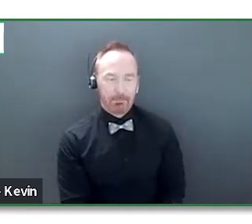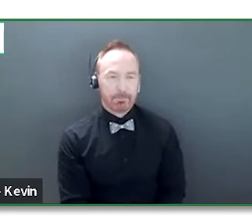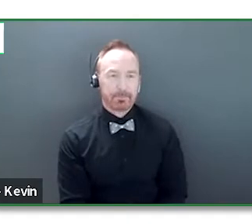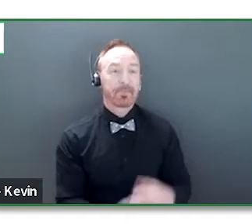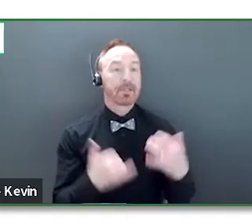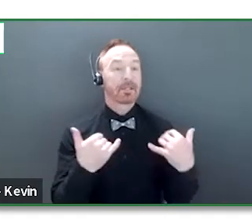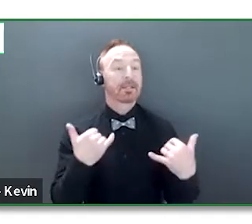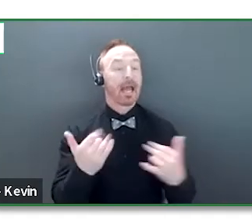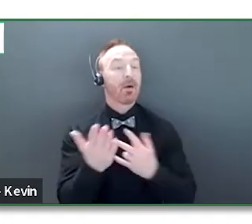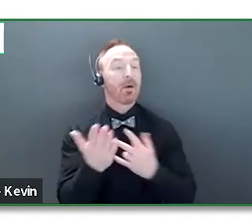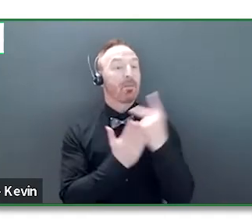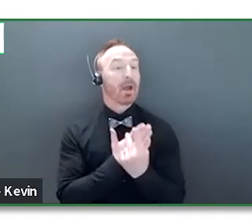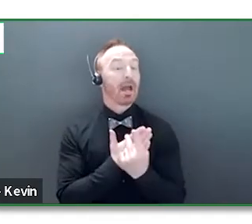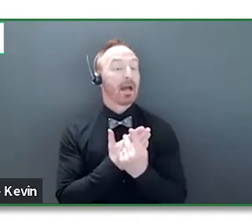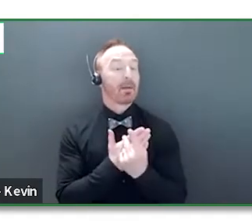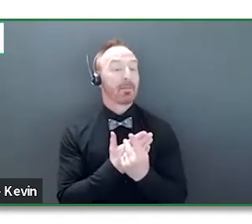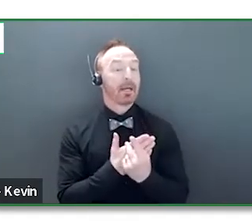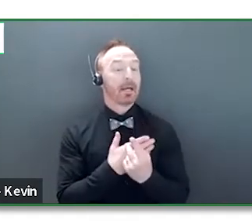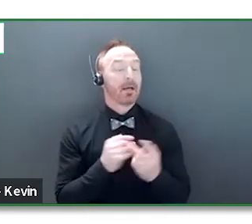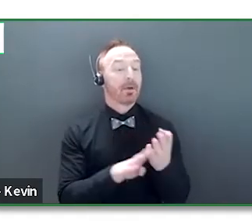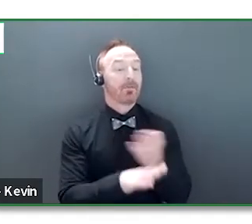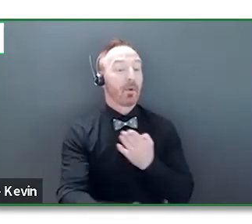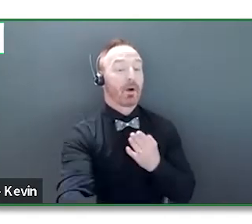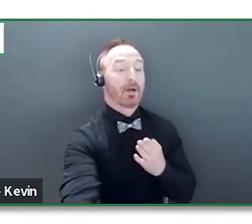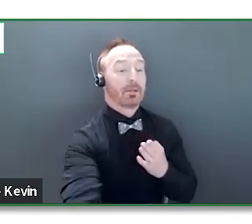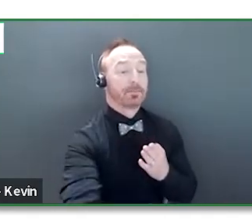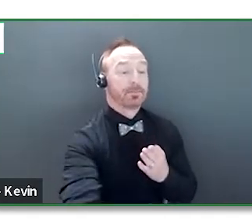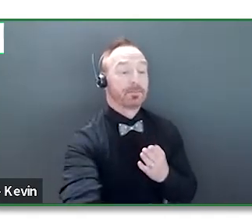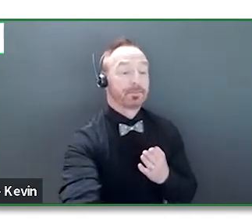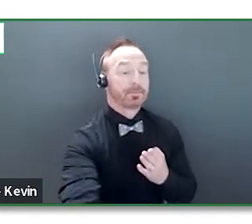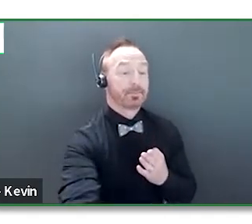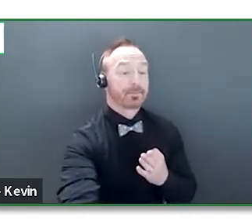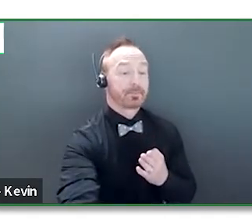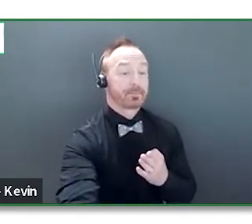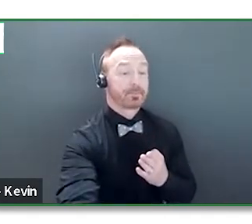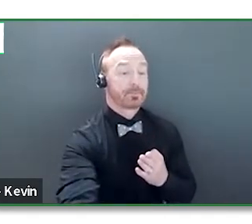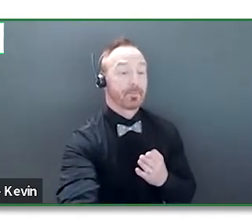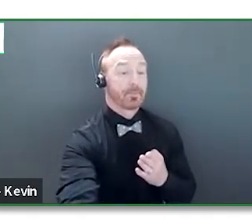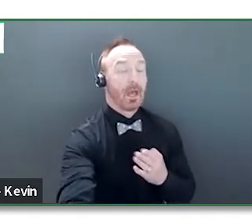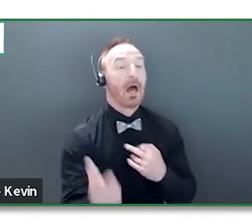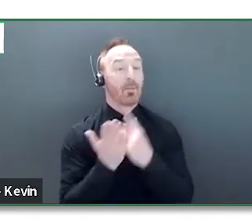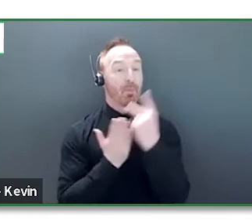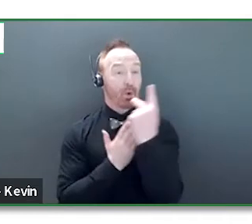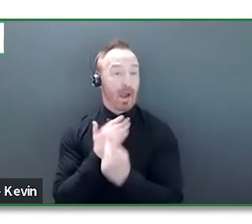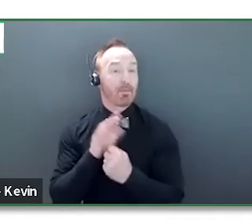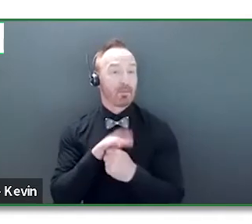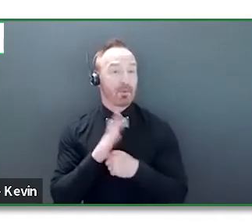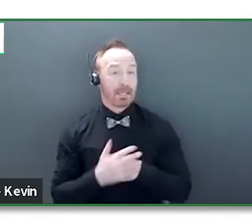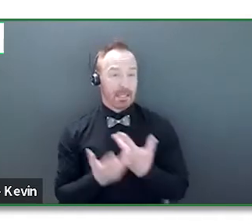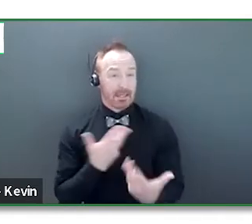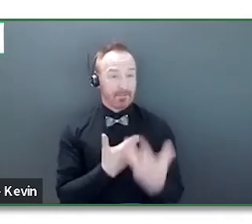stay, used to be a pilot project but we're going to keep the the program for accessible equipment such as wheelchairs for